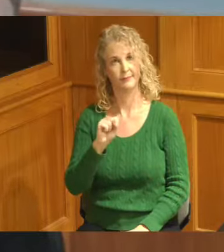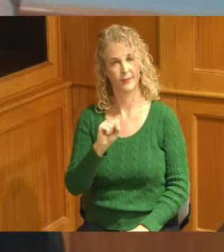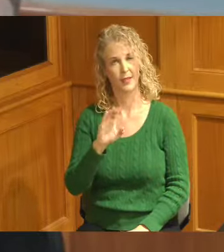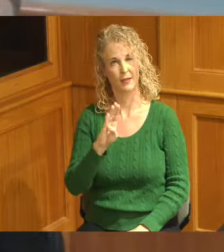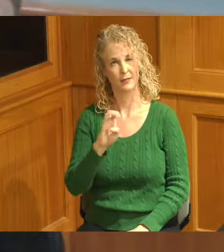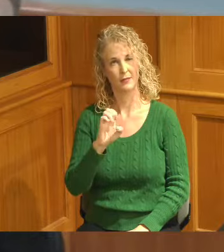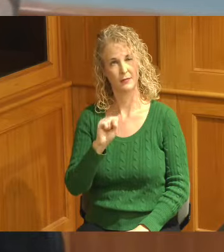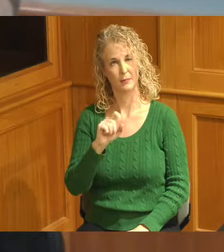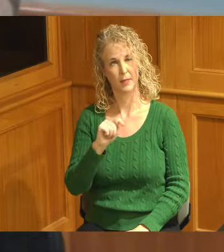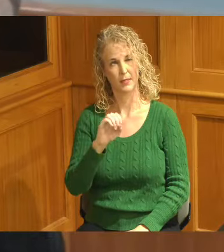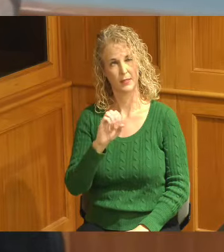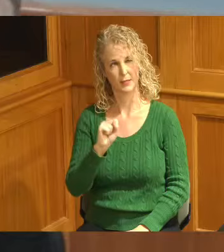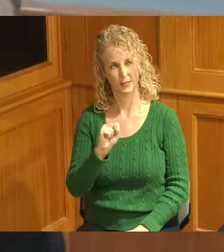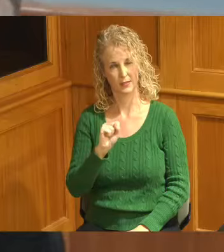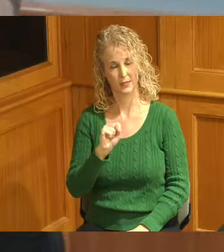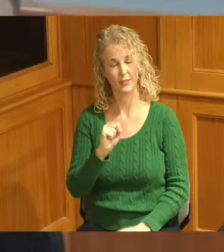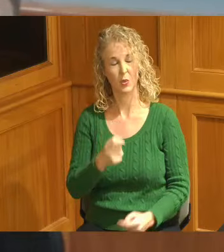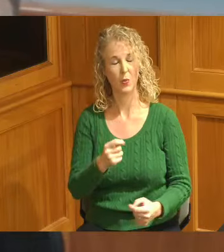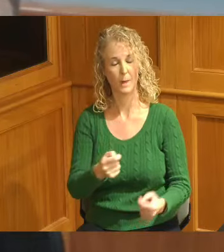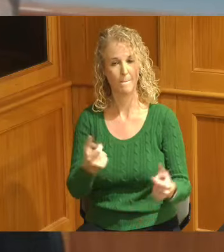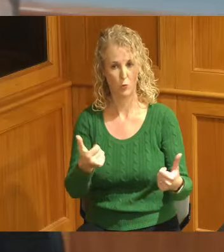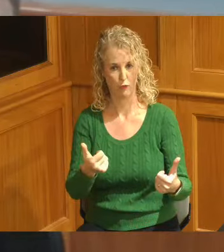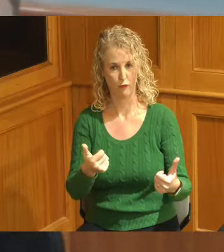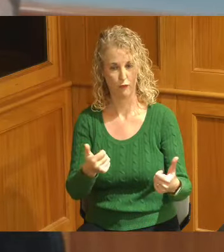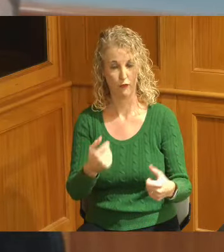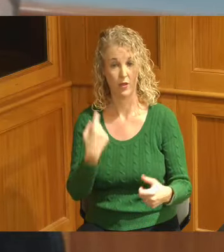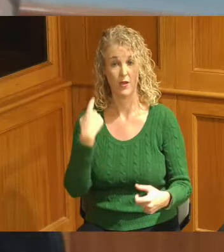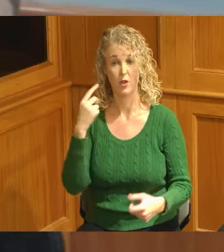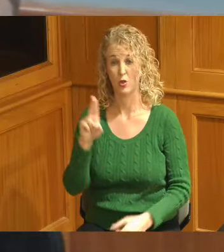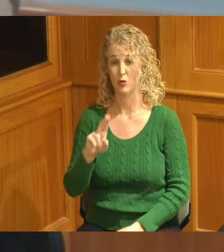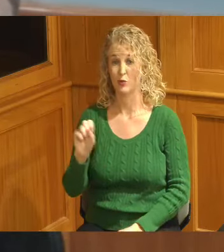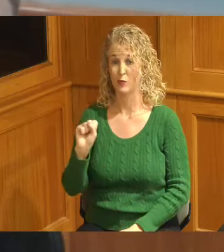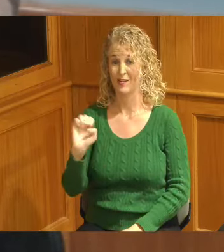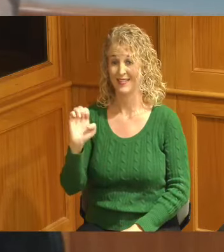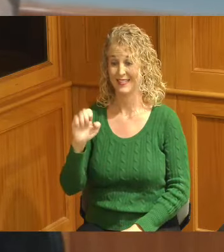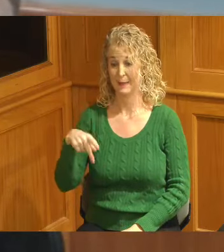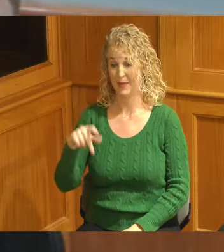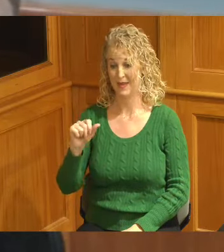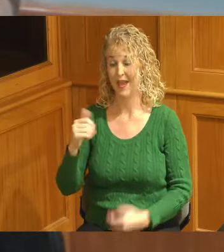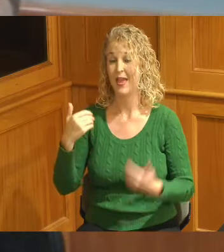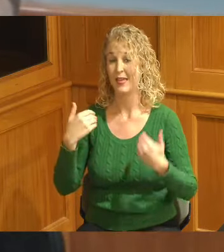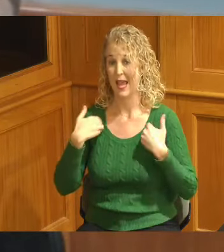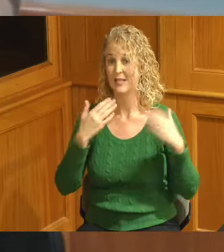possible. from what I understand the US EPA did also do a conceptual plan in partnership with